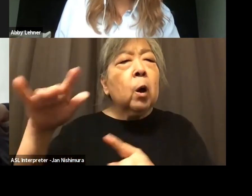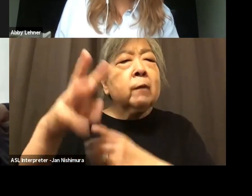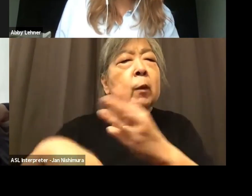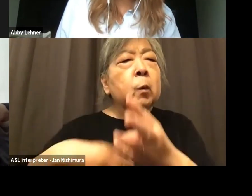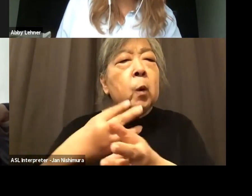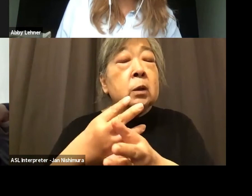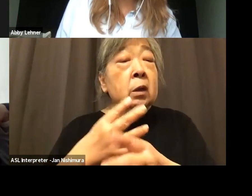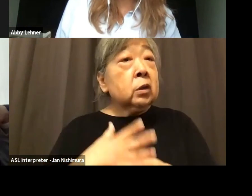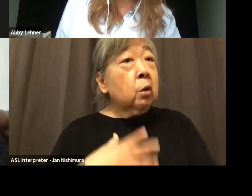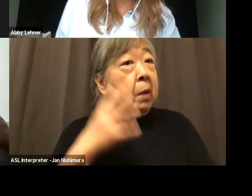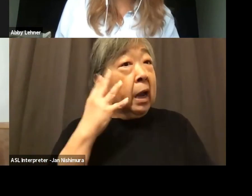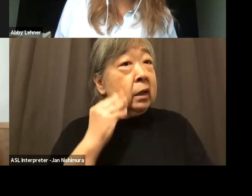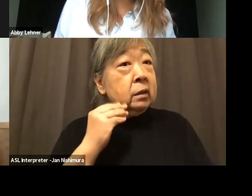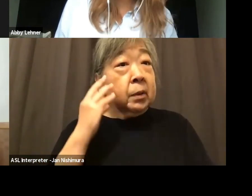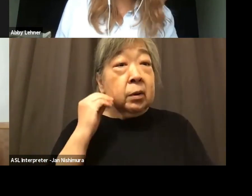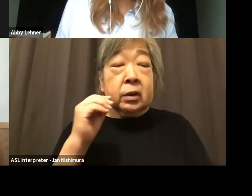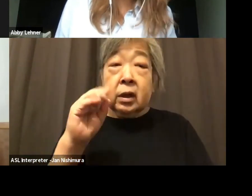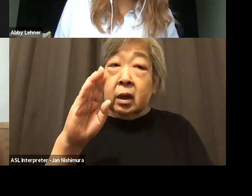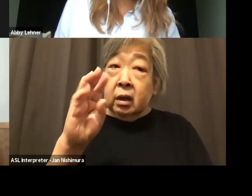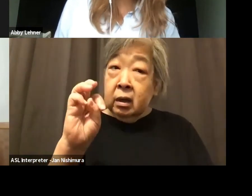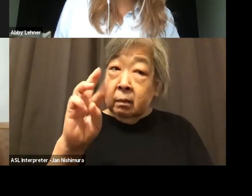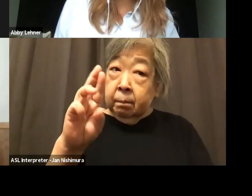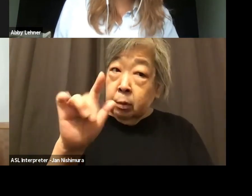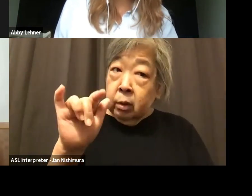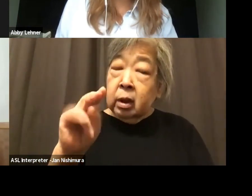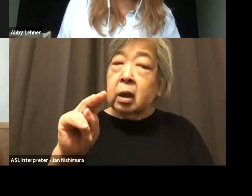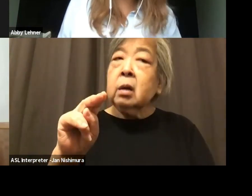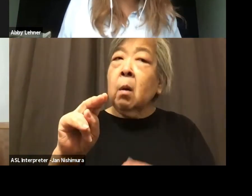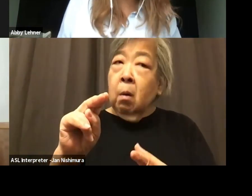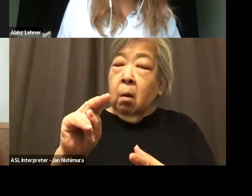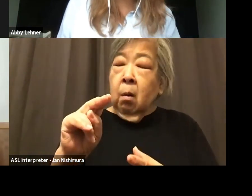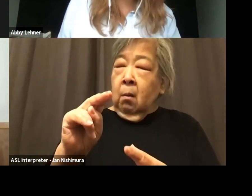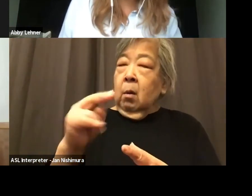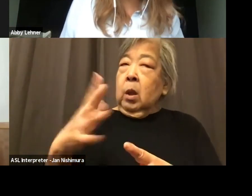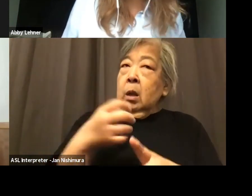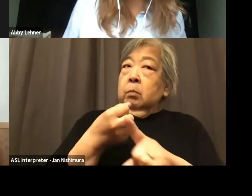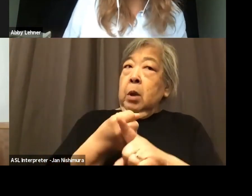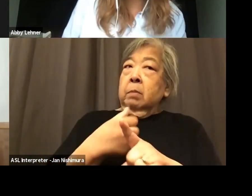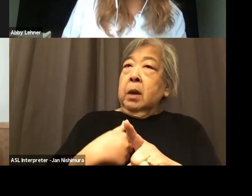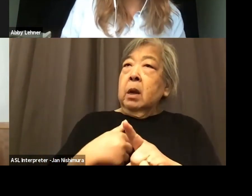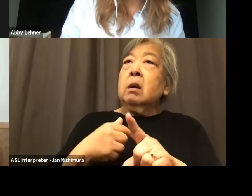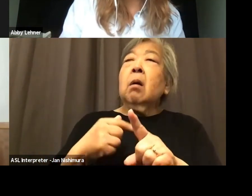were really highlighted by just the diverse people that I got to meet.